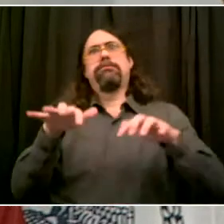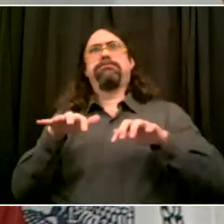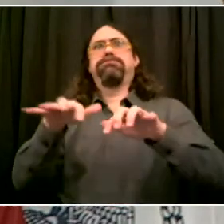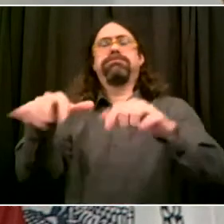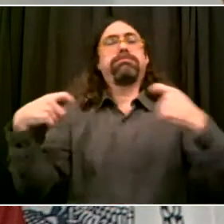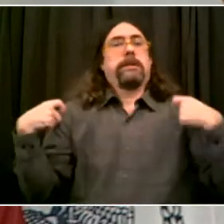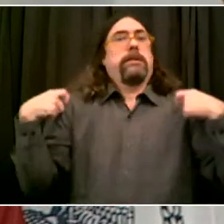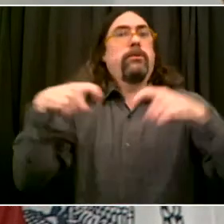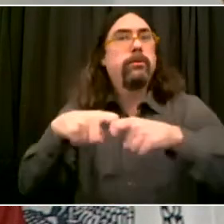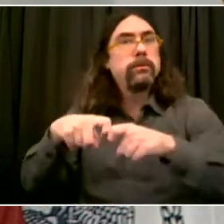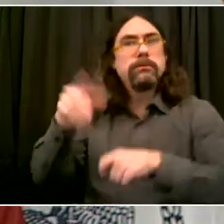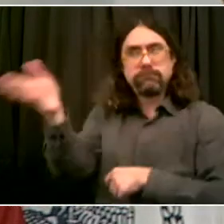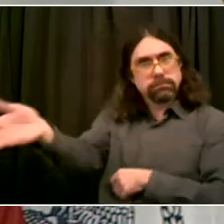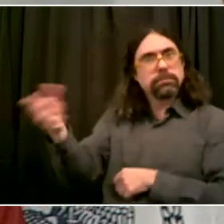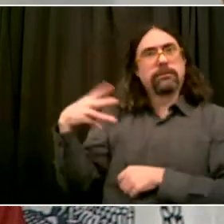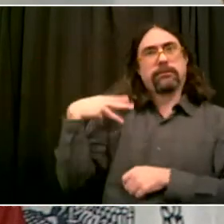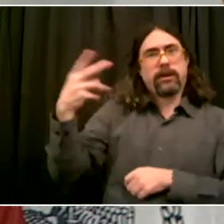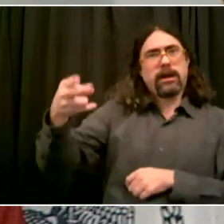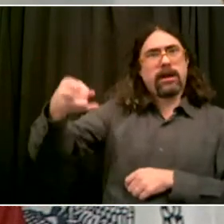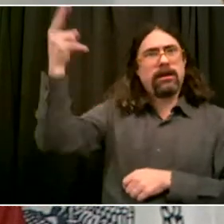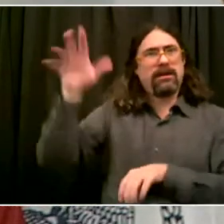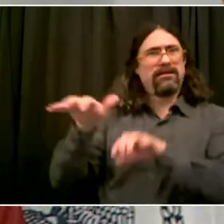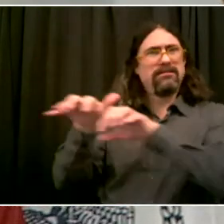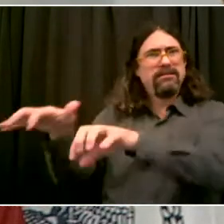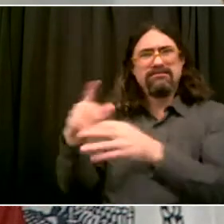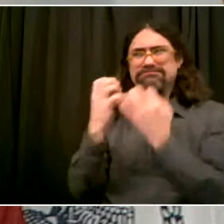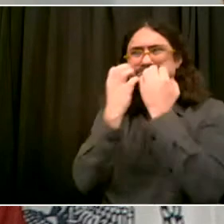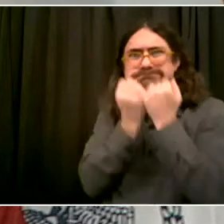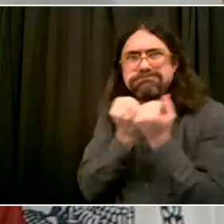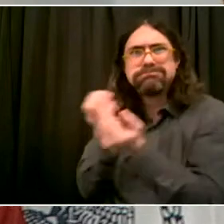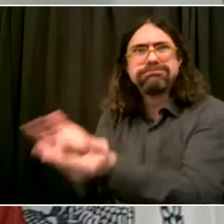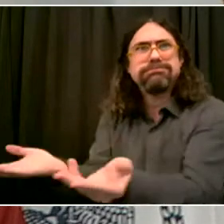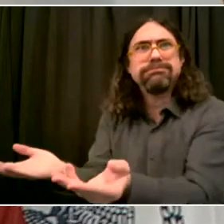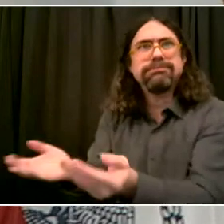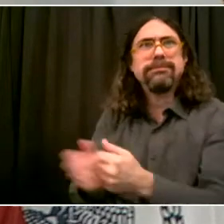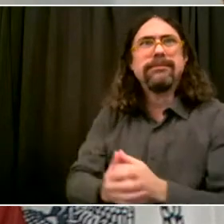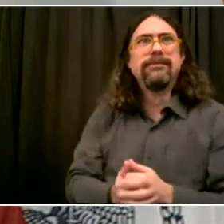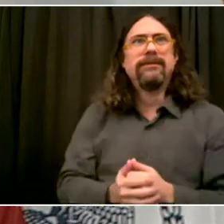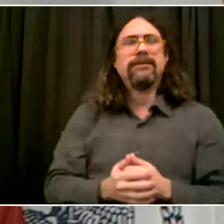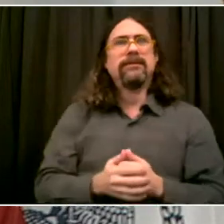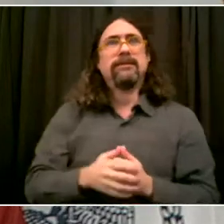THE BRUNT OF THE COVID CRISIS. I WANT TO SEE